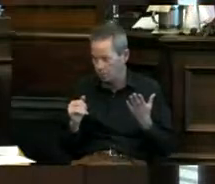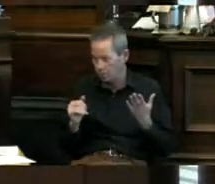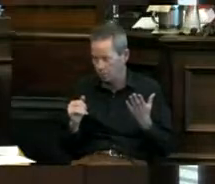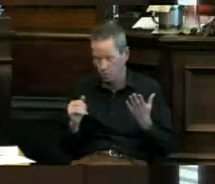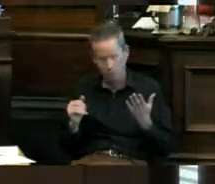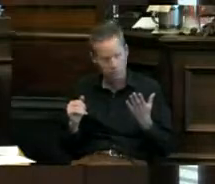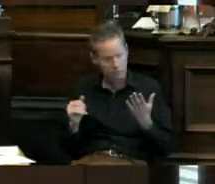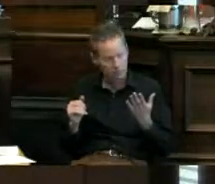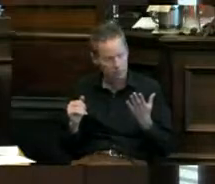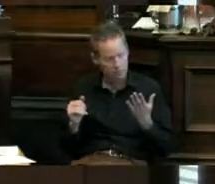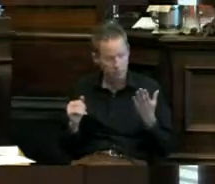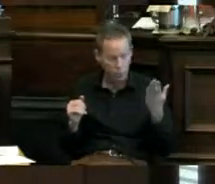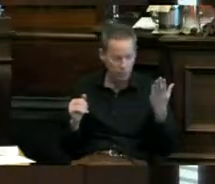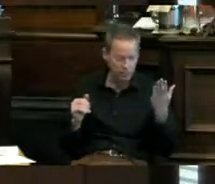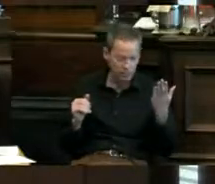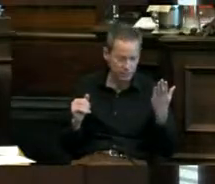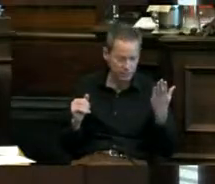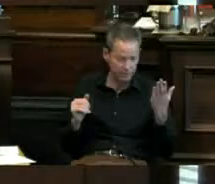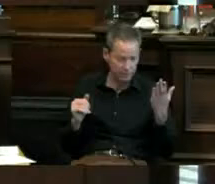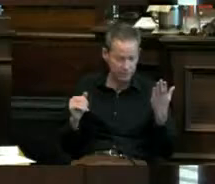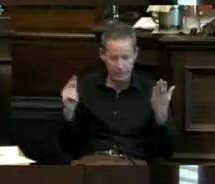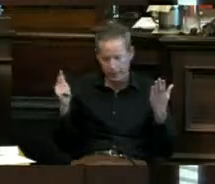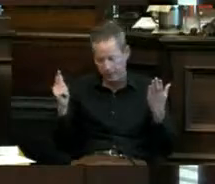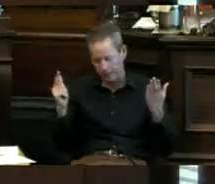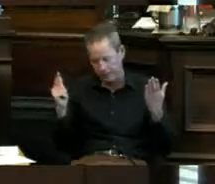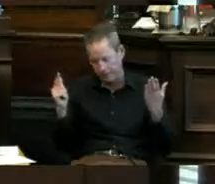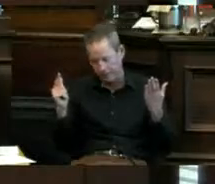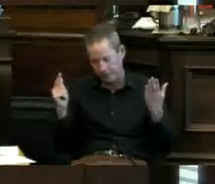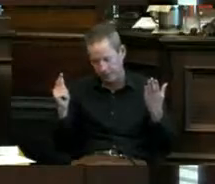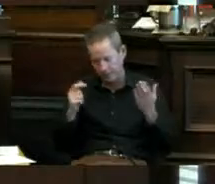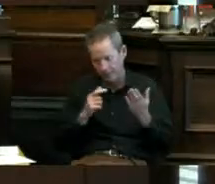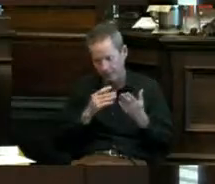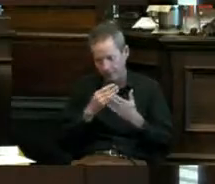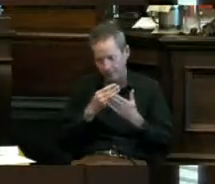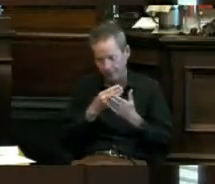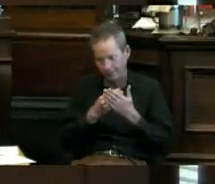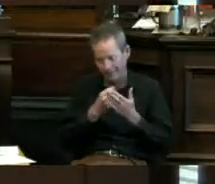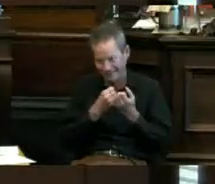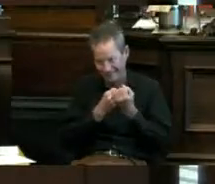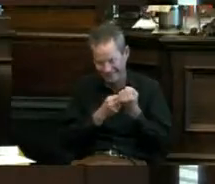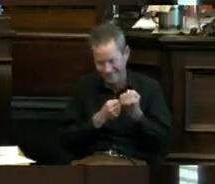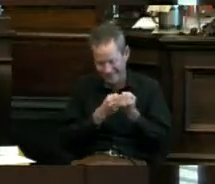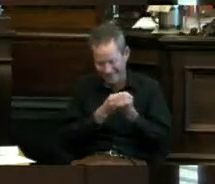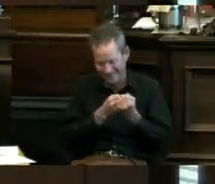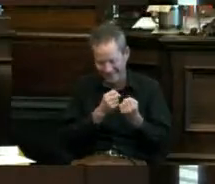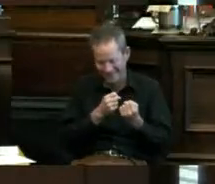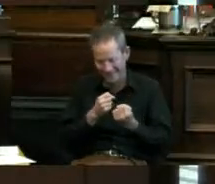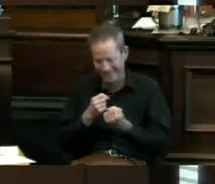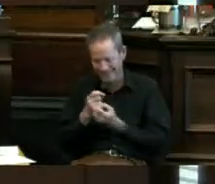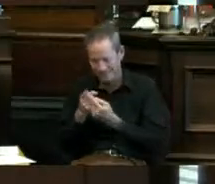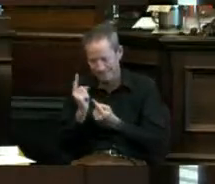or concerns? If not, I'll take a